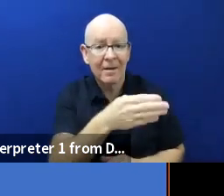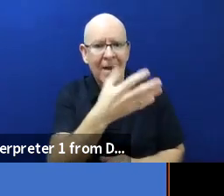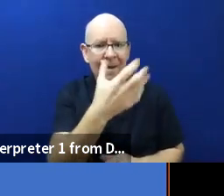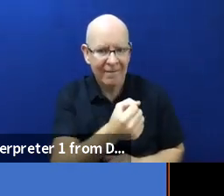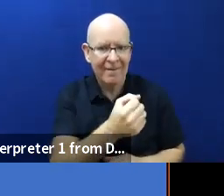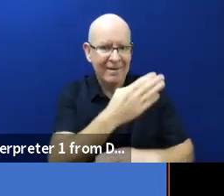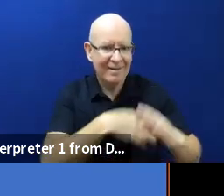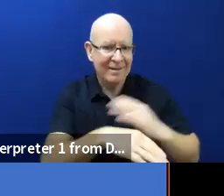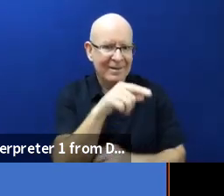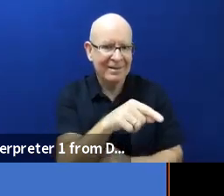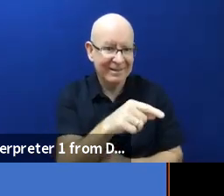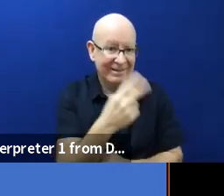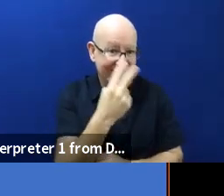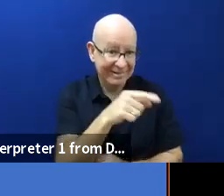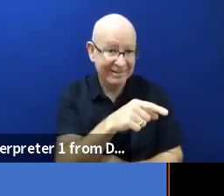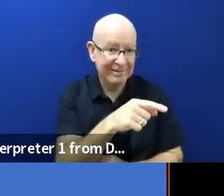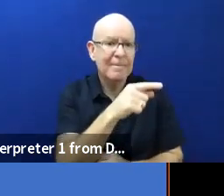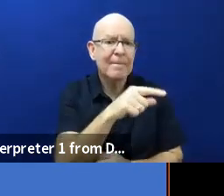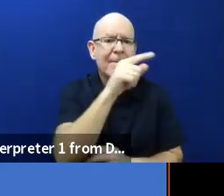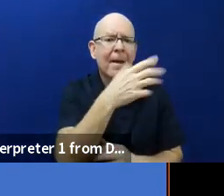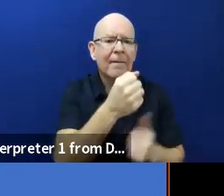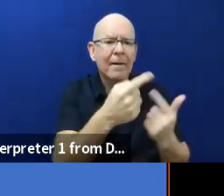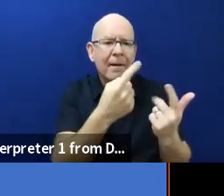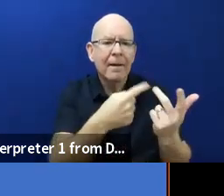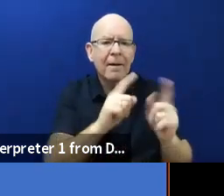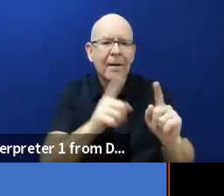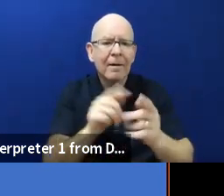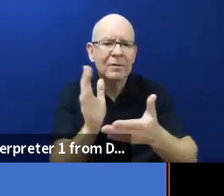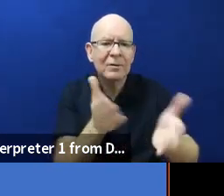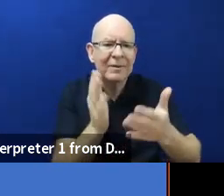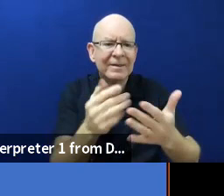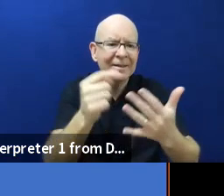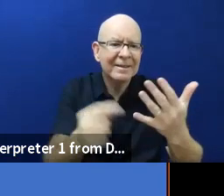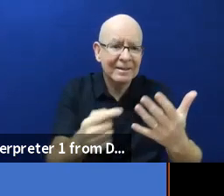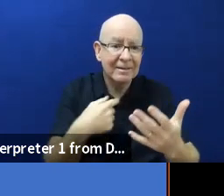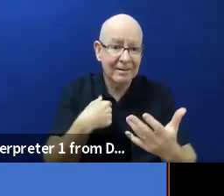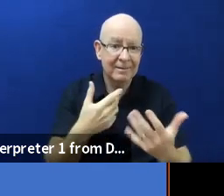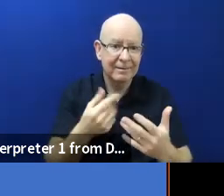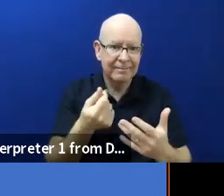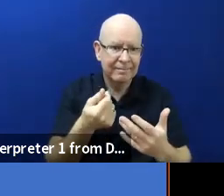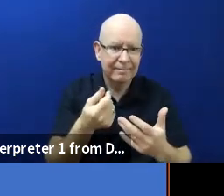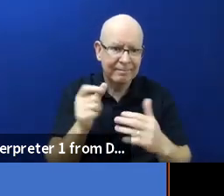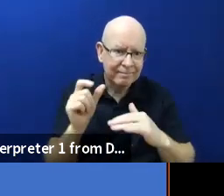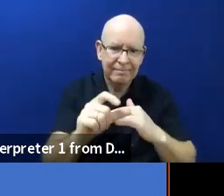not what people can pay but what people would need in order to achieve equal participation